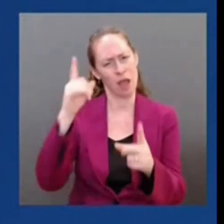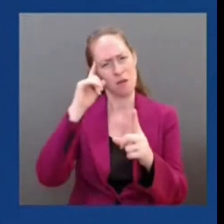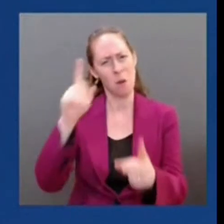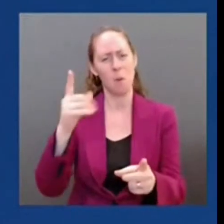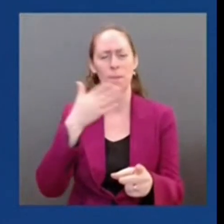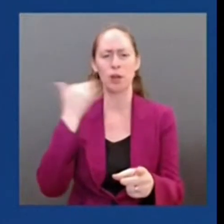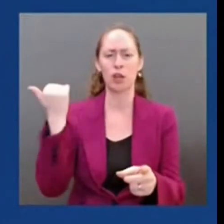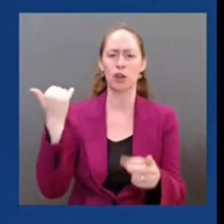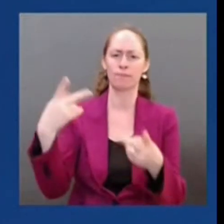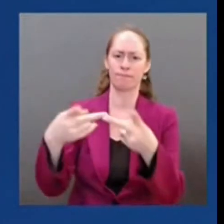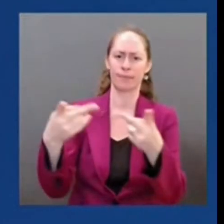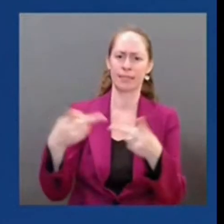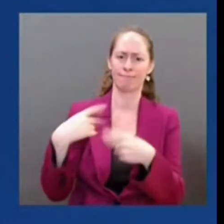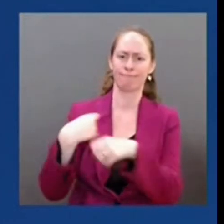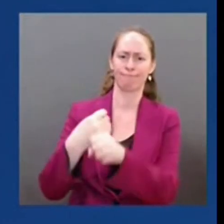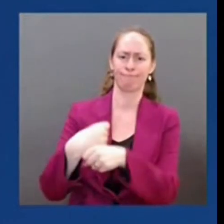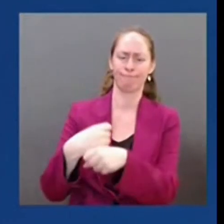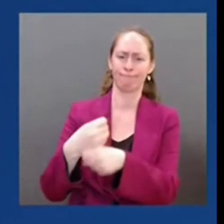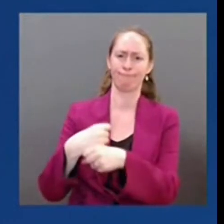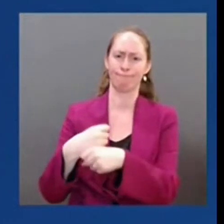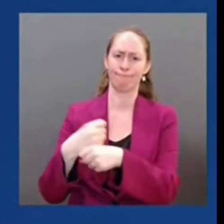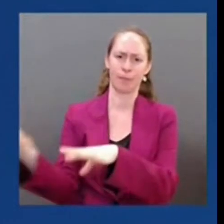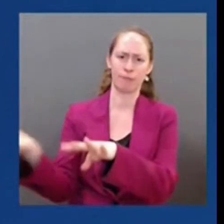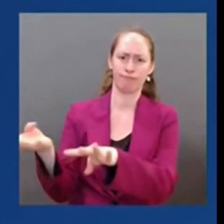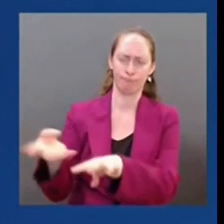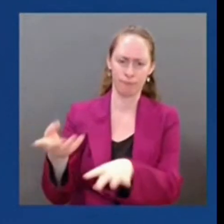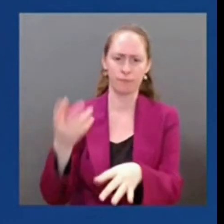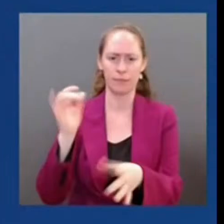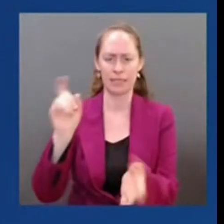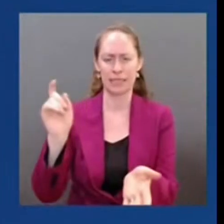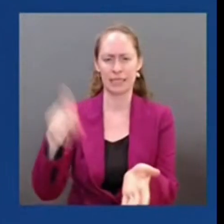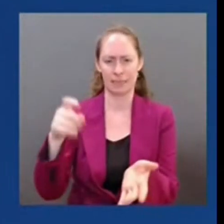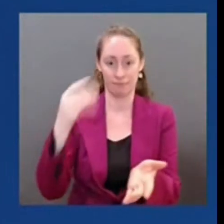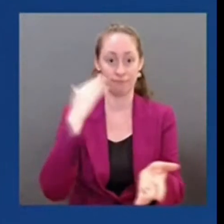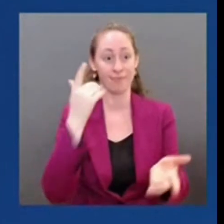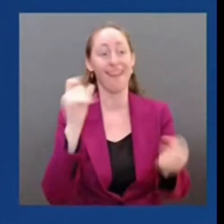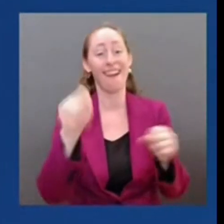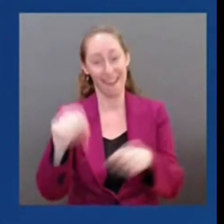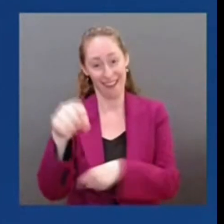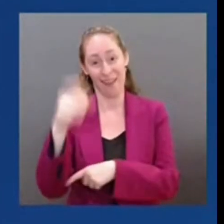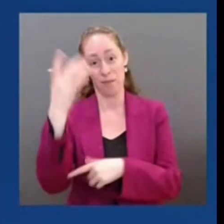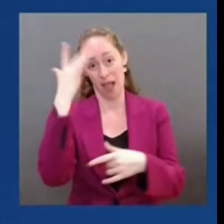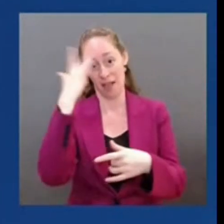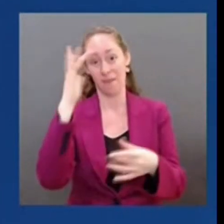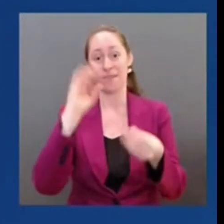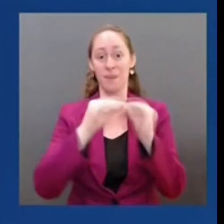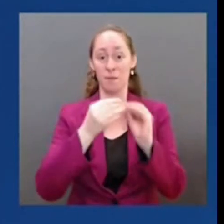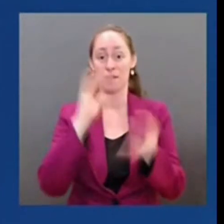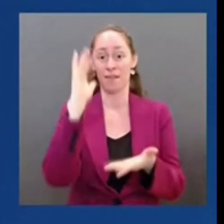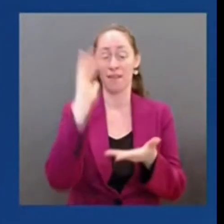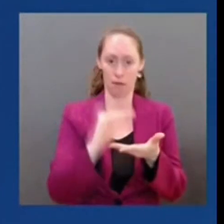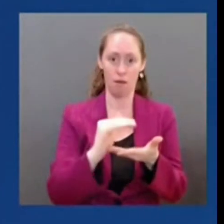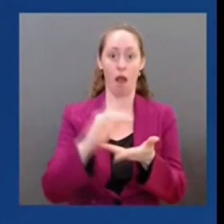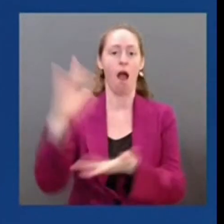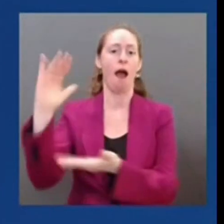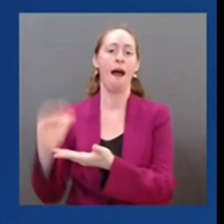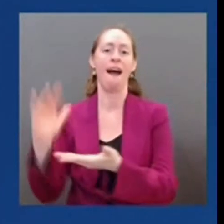BUILD UP DOMESTIC MANUFACTURING CAPACITY, TO PURCHASE TEST, AND DEMAND FOR TESTS FALLS WHEN INFECTION NUMBERS DROP, AND AS